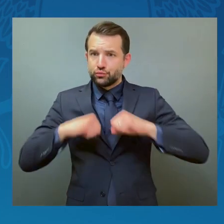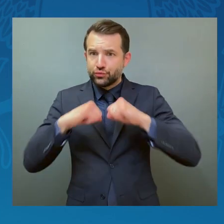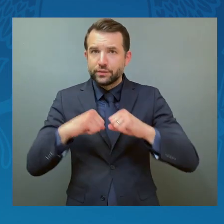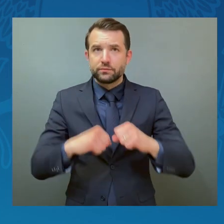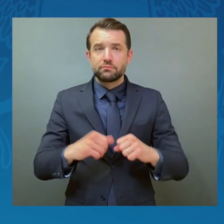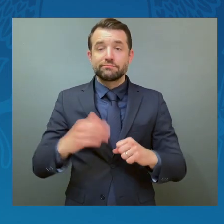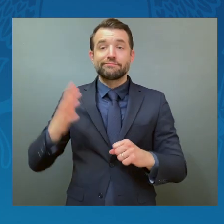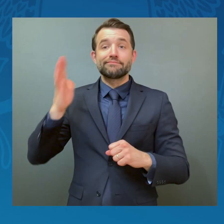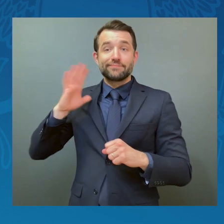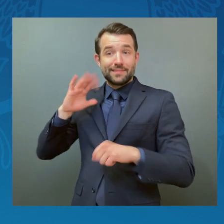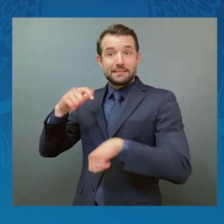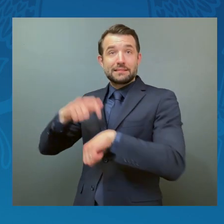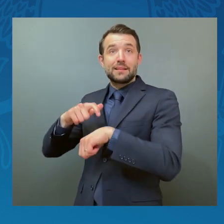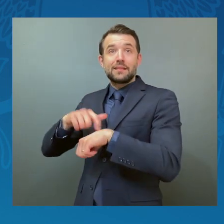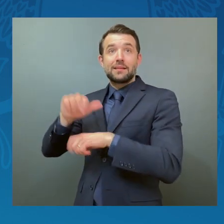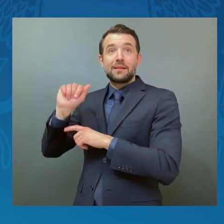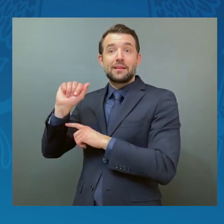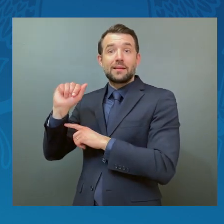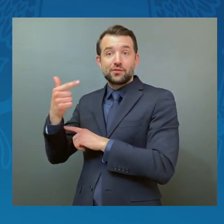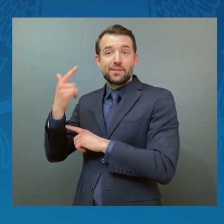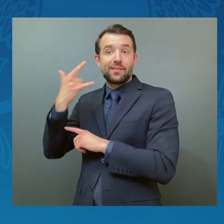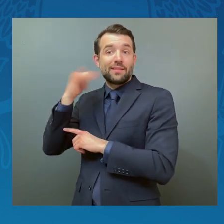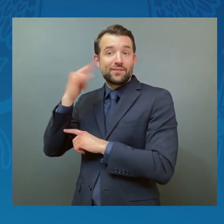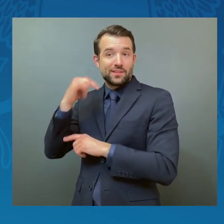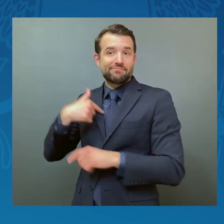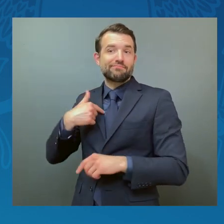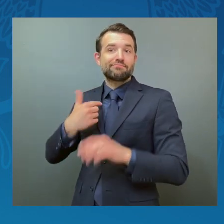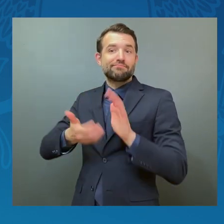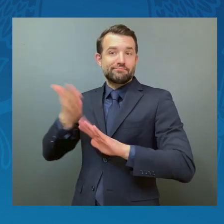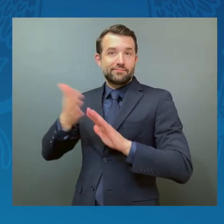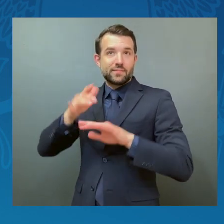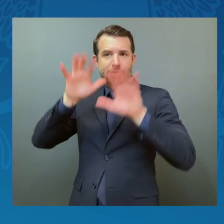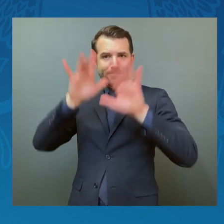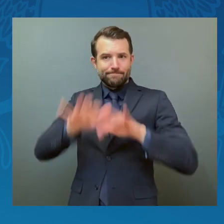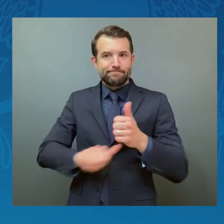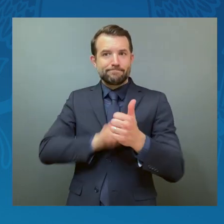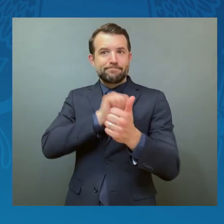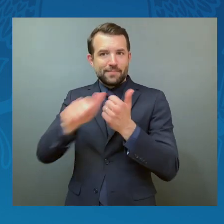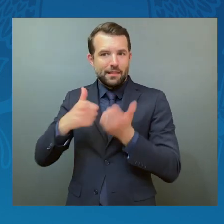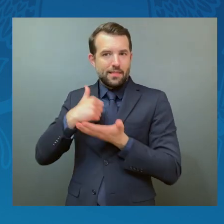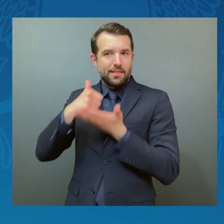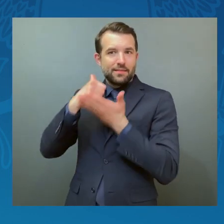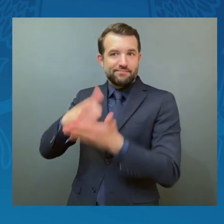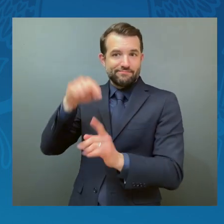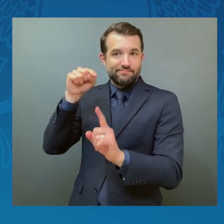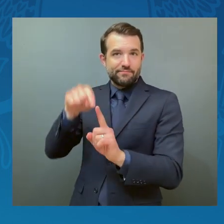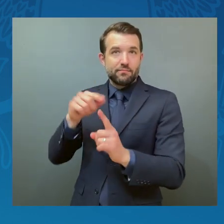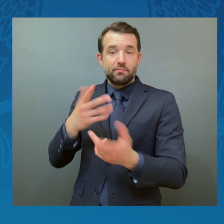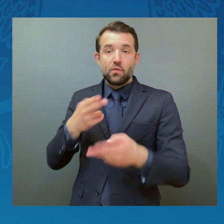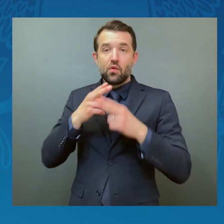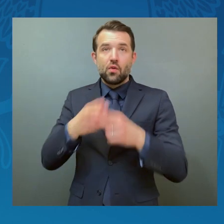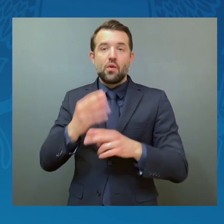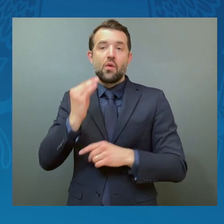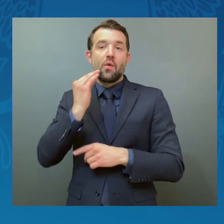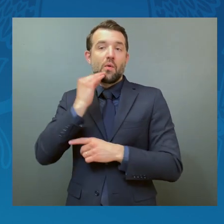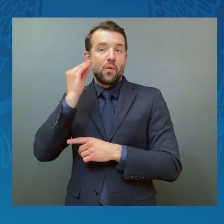I drafted and helped pass what we named the Homeowner Bill of Rights, to protect consumers from predatory